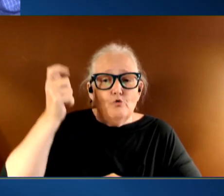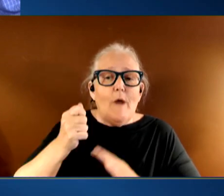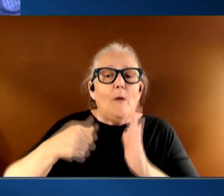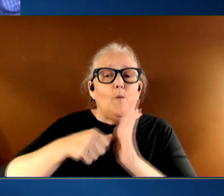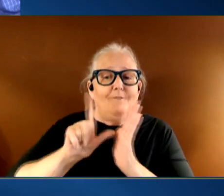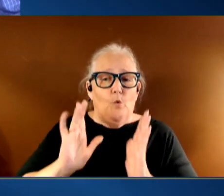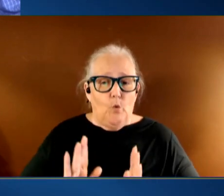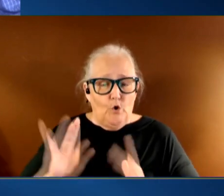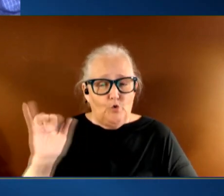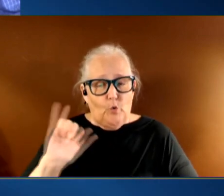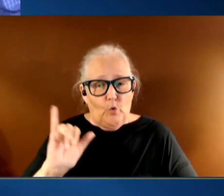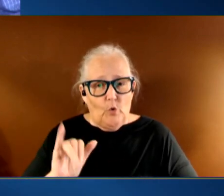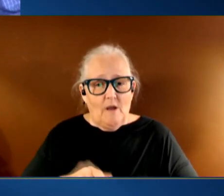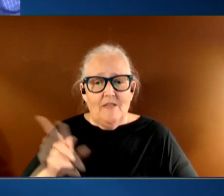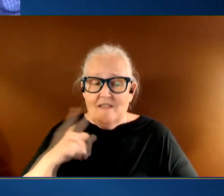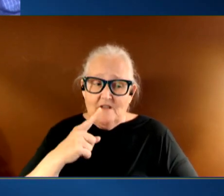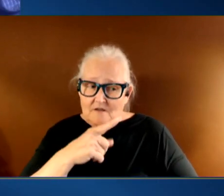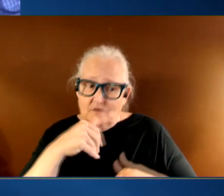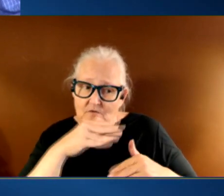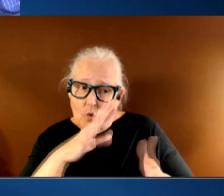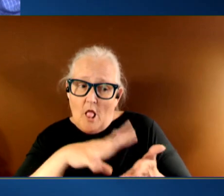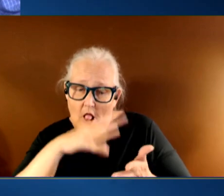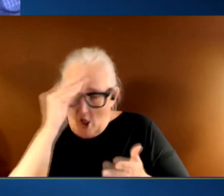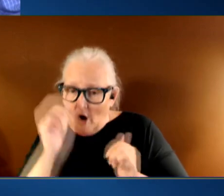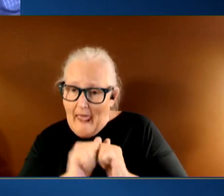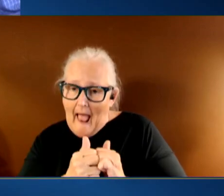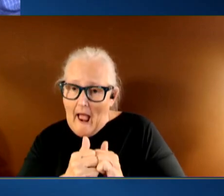"Well, you go learn how to do that. So, then you come back and write some grants. Then you